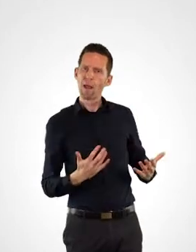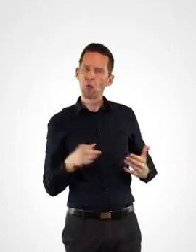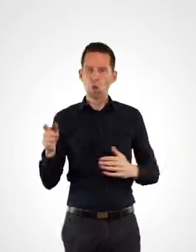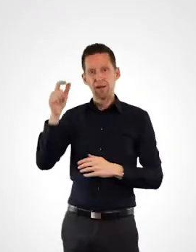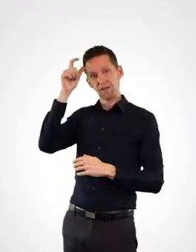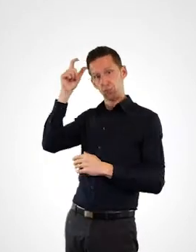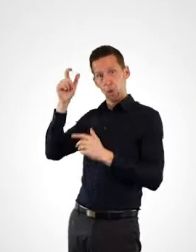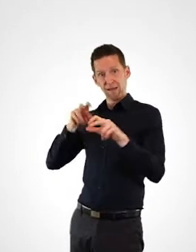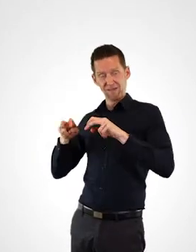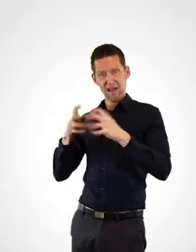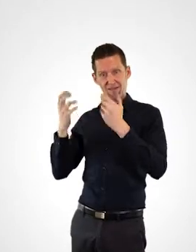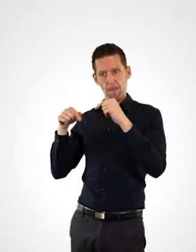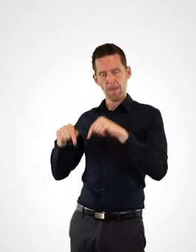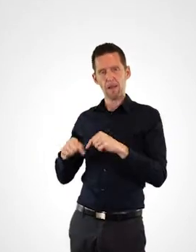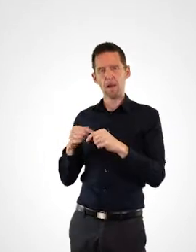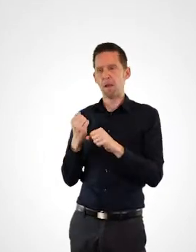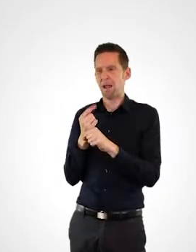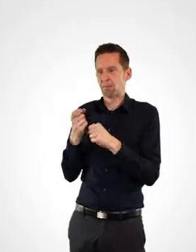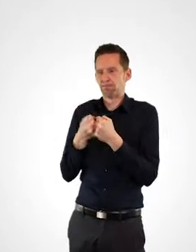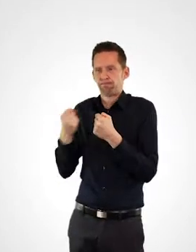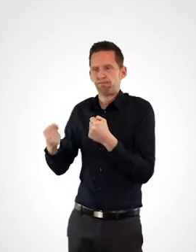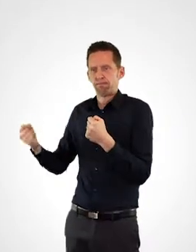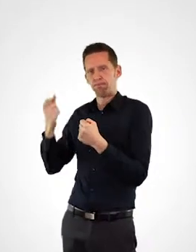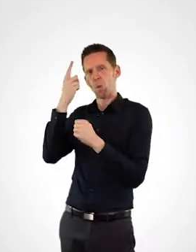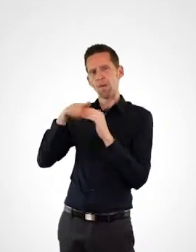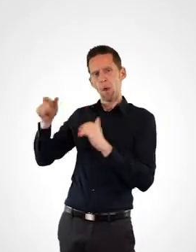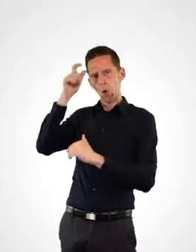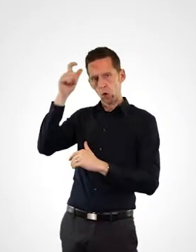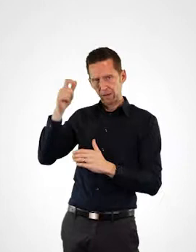So conceptual activities are there to really extend the concept